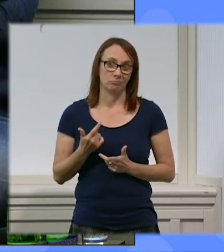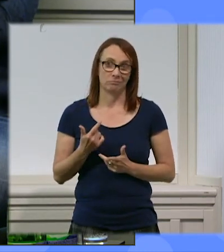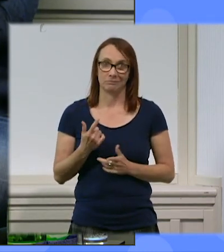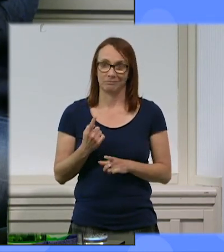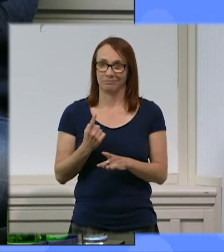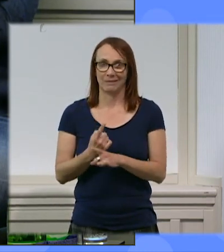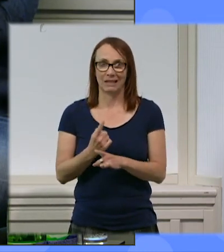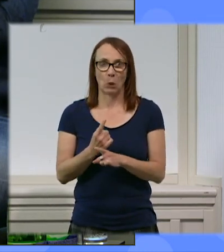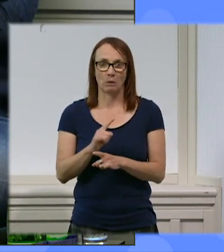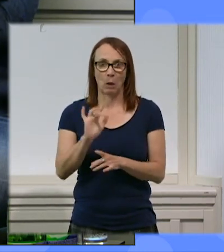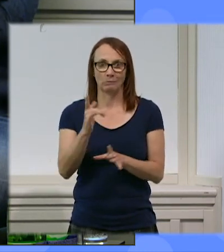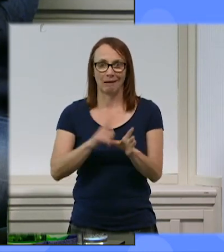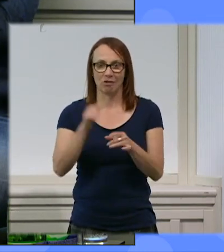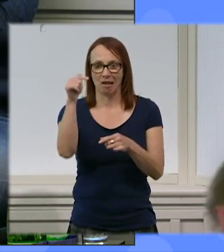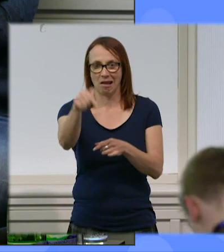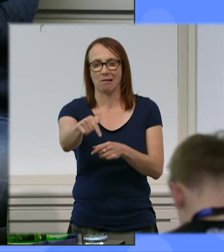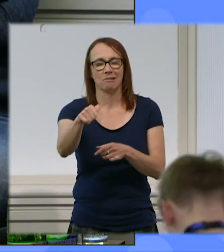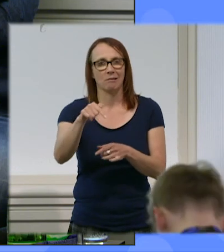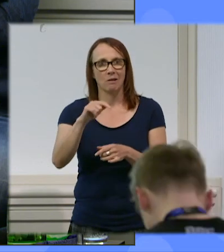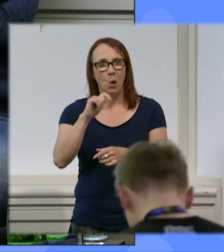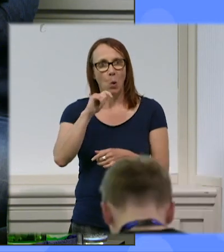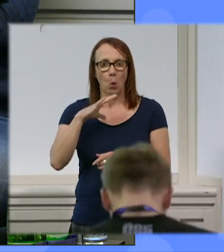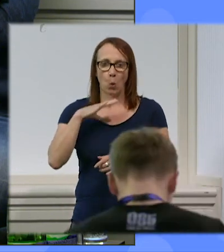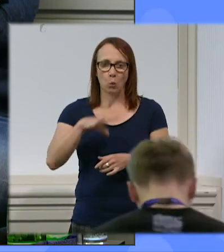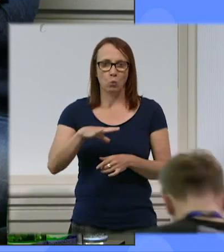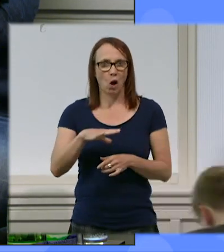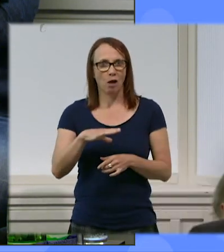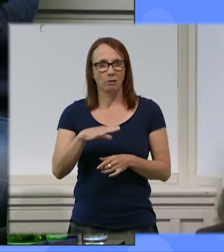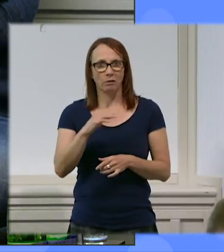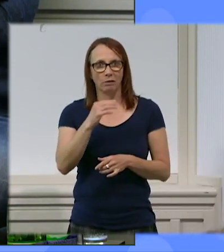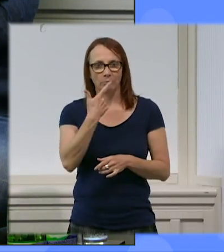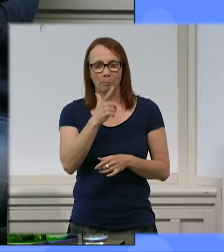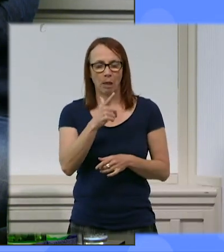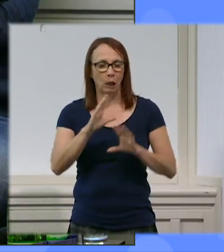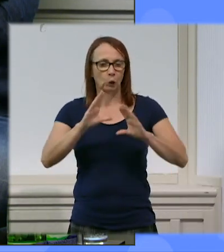next 10 years were looking for people who probably not use petrol and diesel